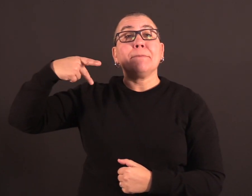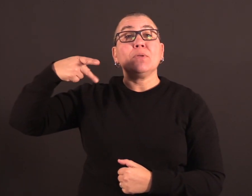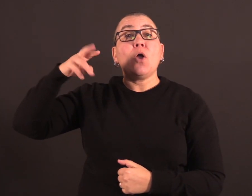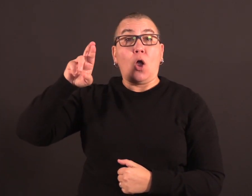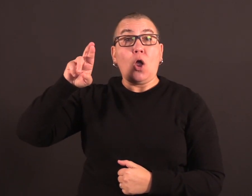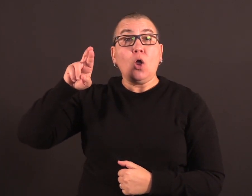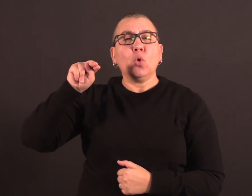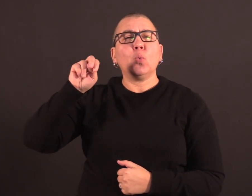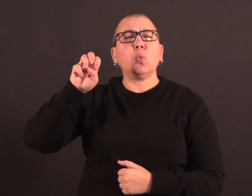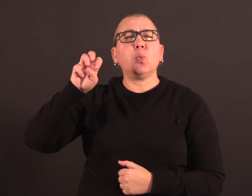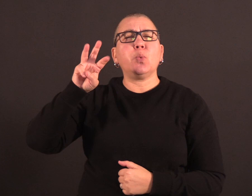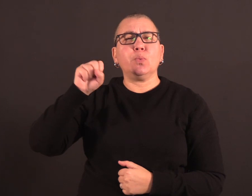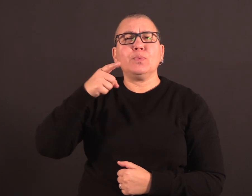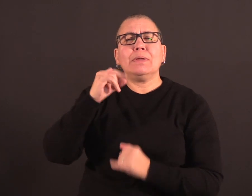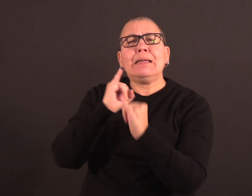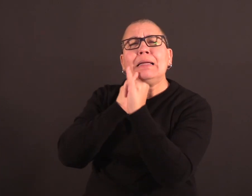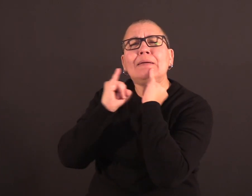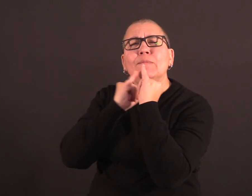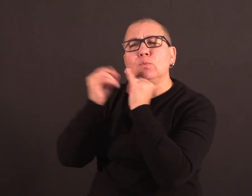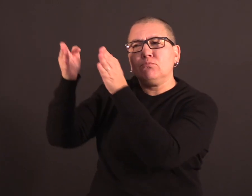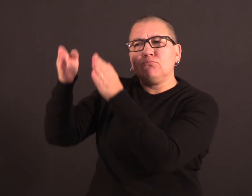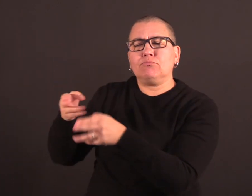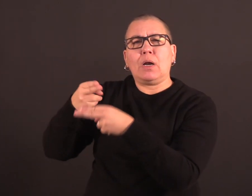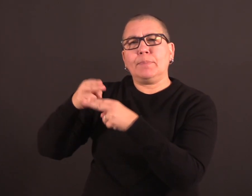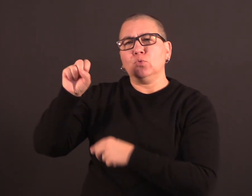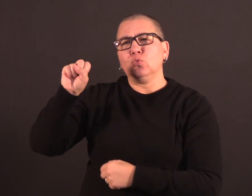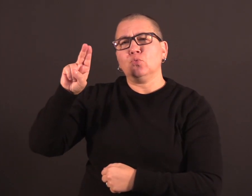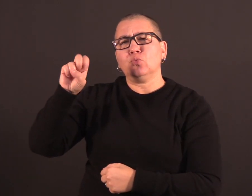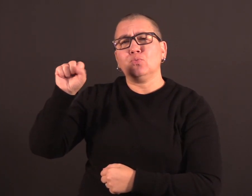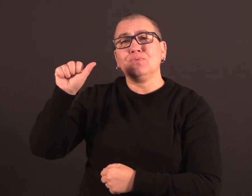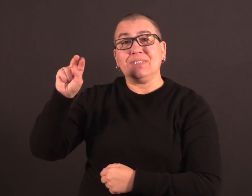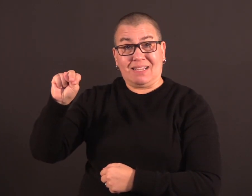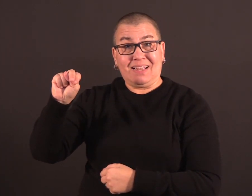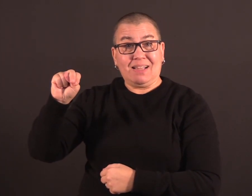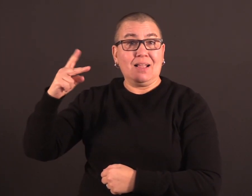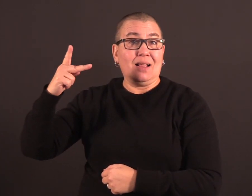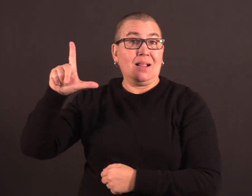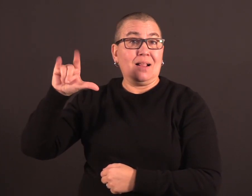for the year, it is also a return to the range of COVID-19 hospitalizations in Minnesota throughout much of 2022, when the state endured a high plateau of sustained COVID-19 circulation. When asked earlier this week on MPR News what people could do in response to the